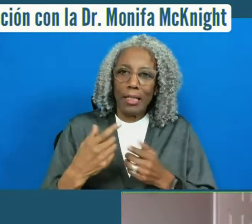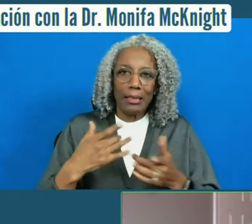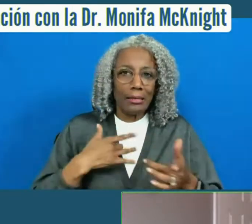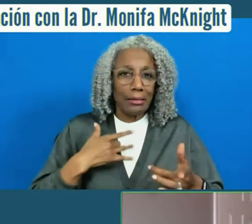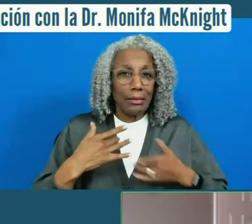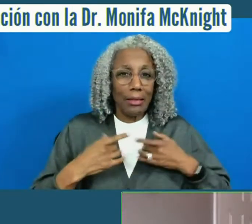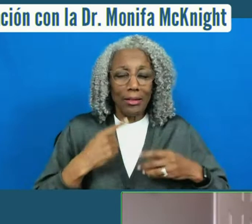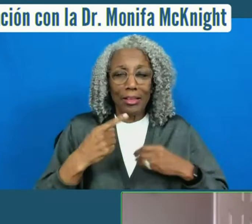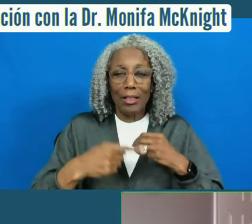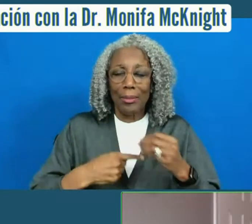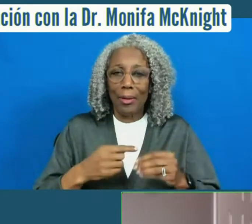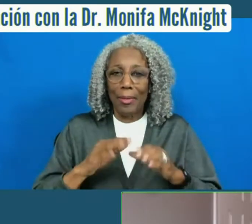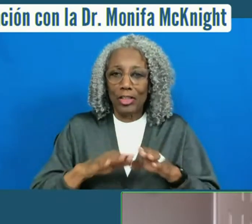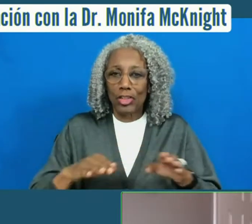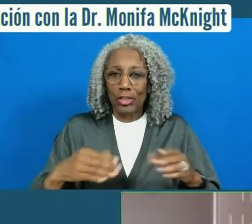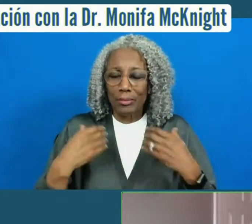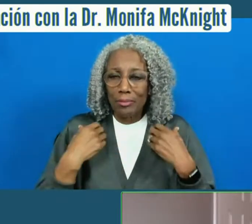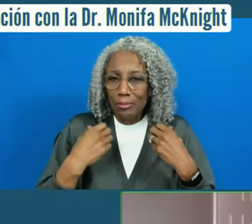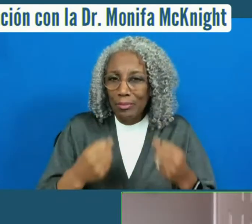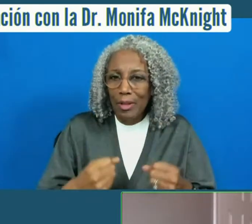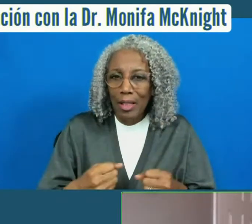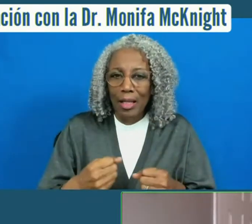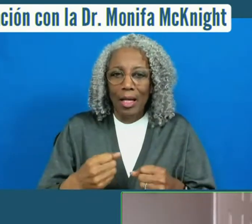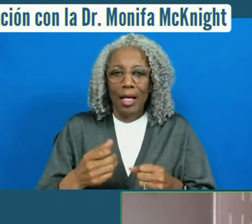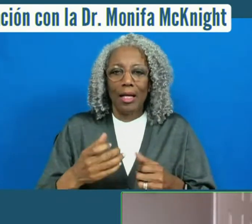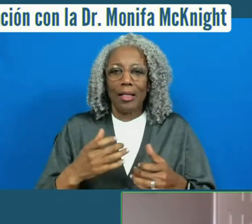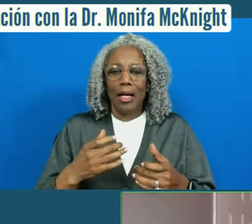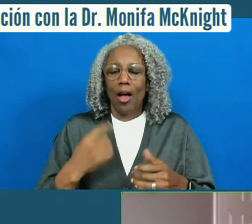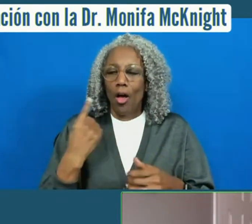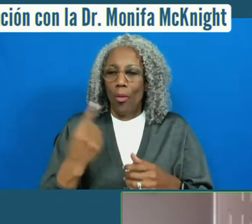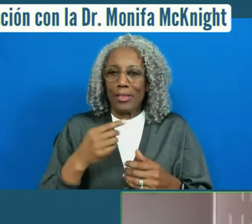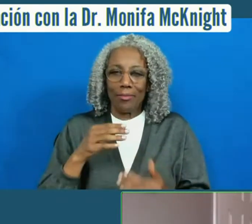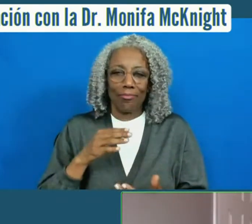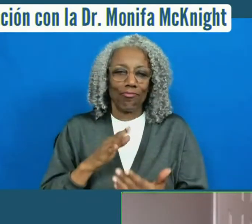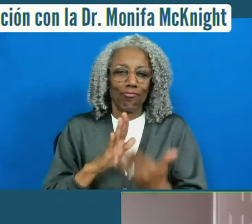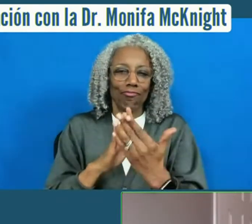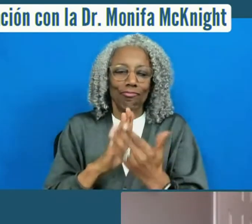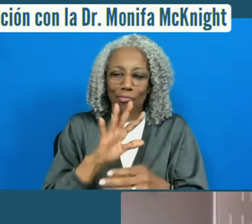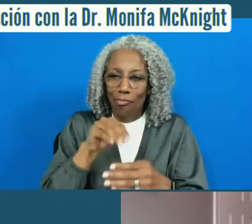Been worried about the well